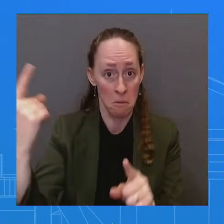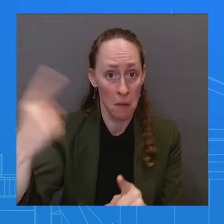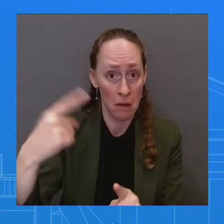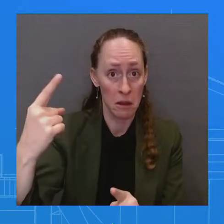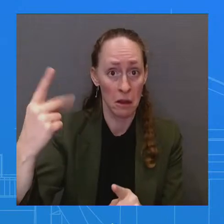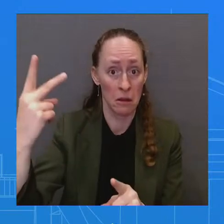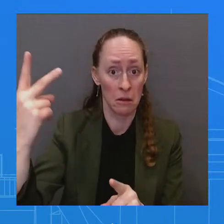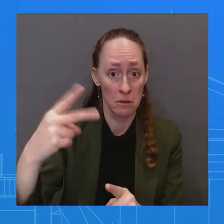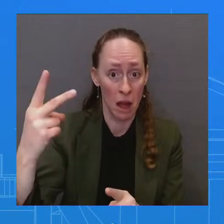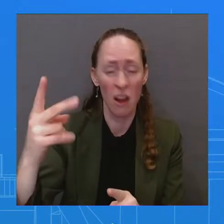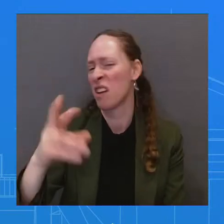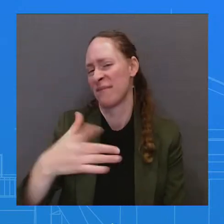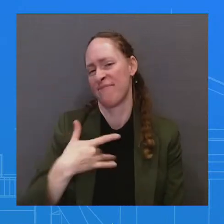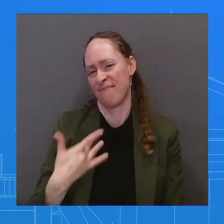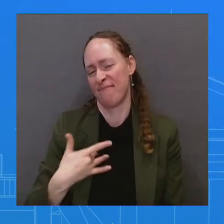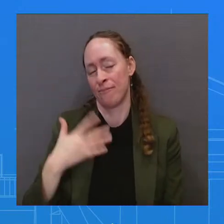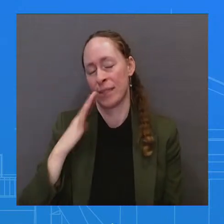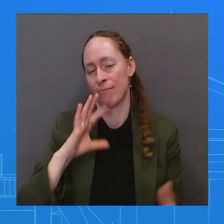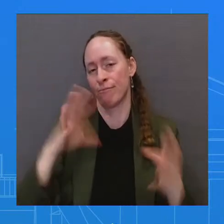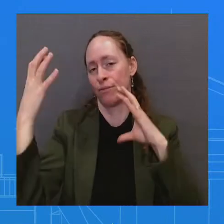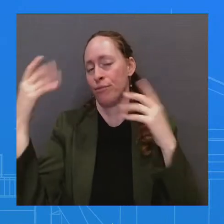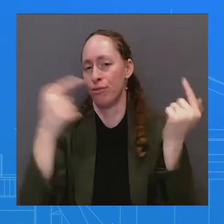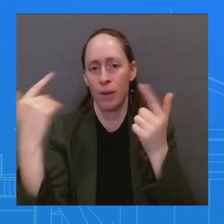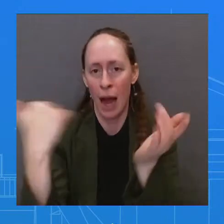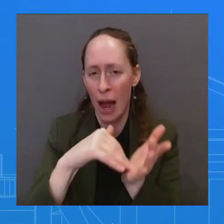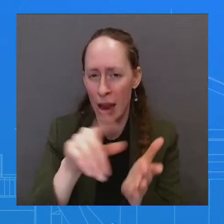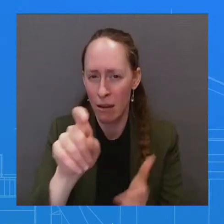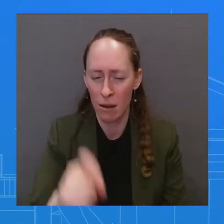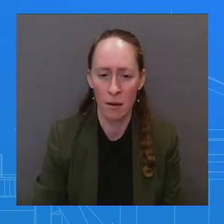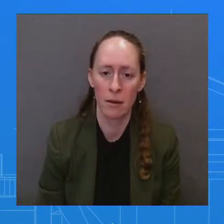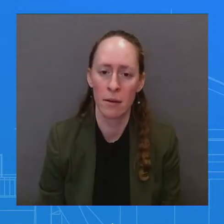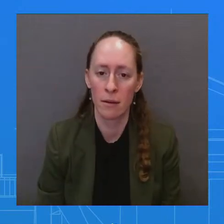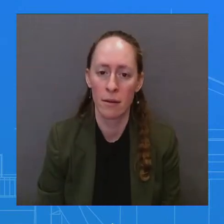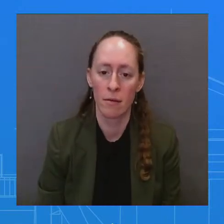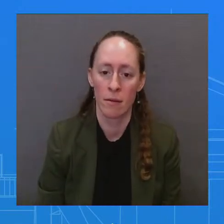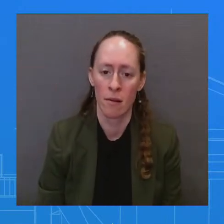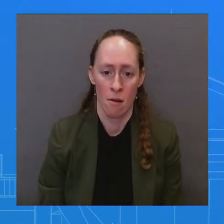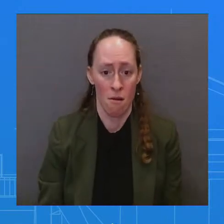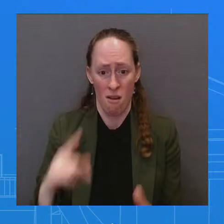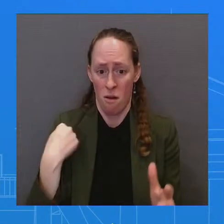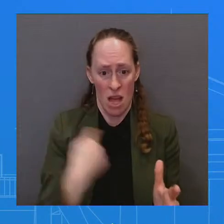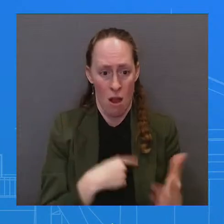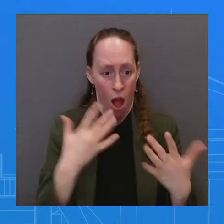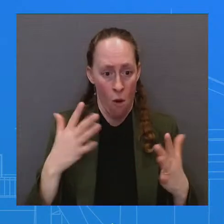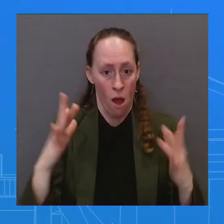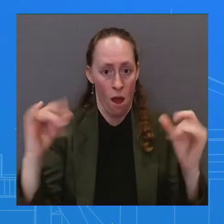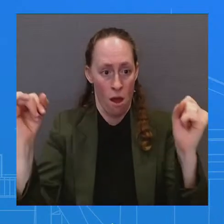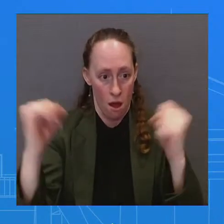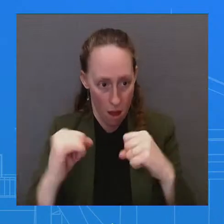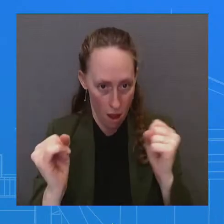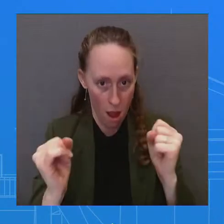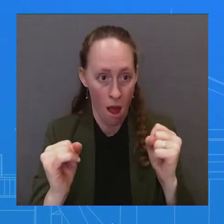As I said right at the o- -- opening, we -- we're going to keep working for an extension to the pause again. Absolutely that's what we want.